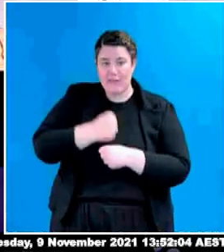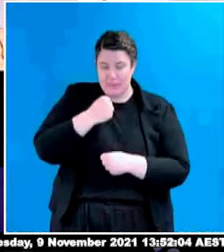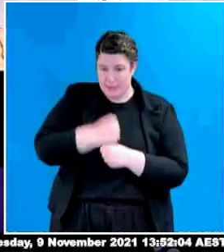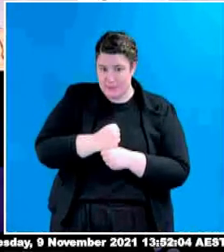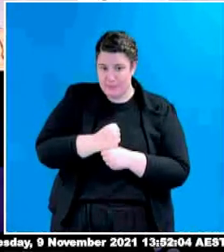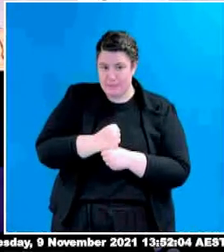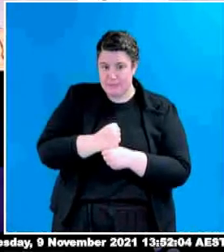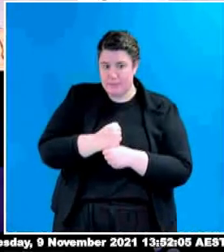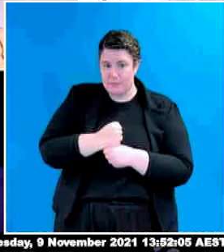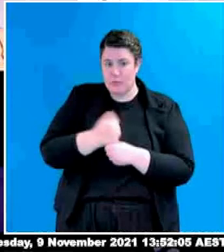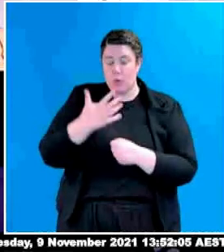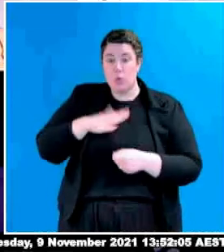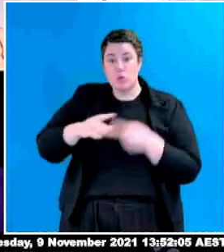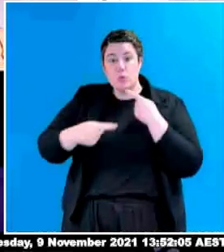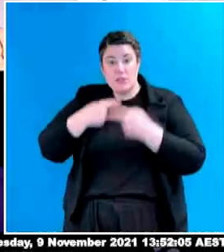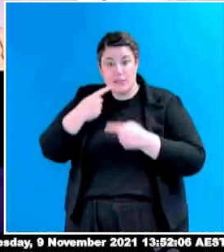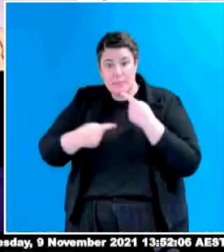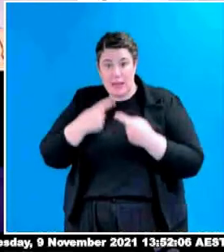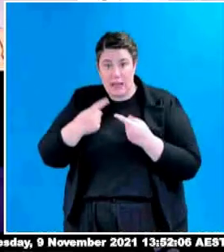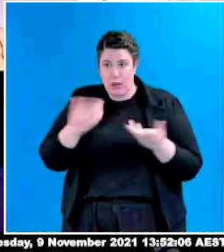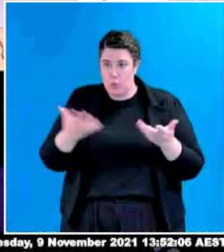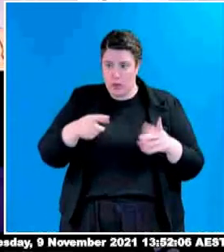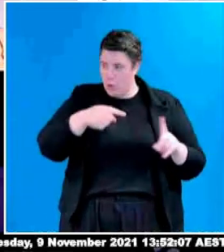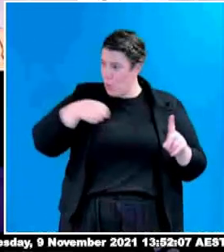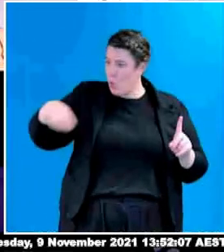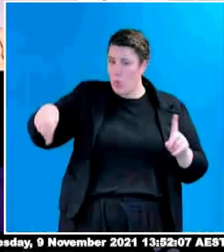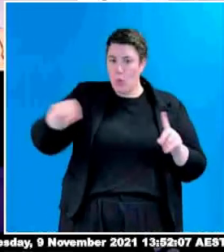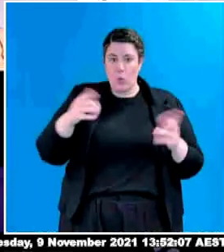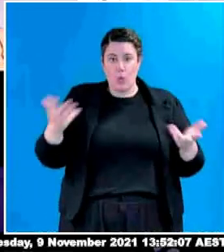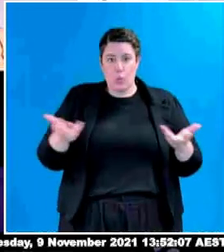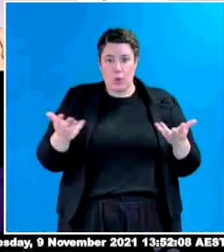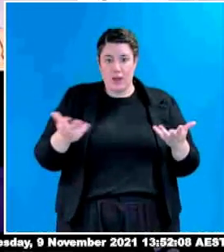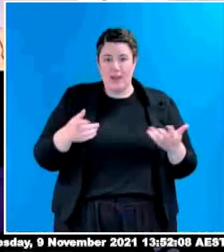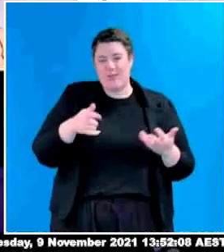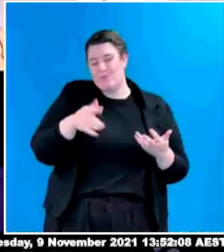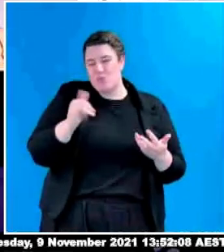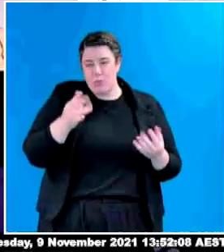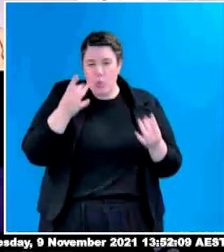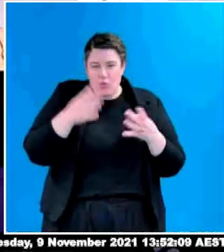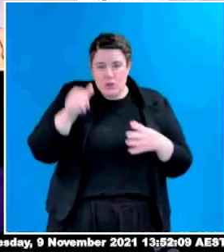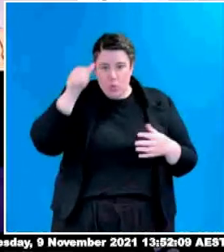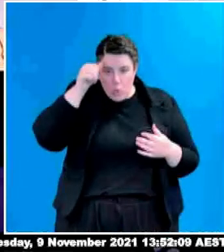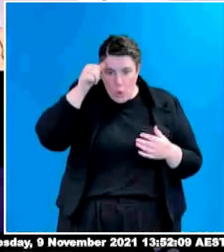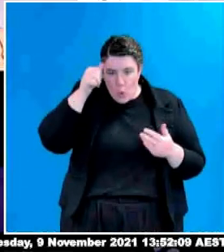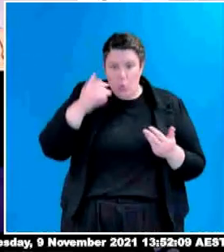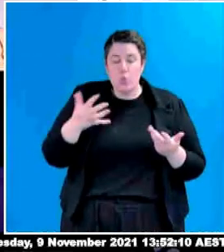Just to explain where everybody is, and you probably know, the three